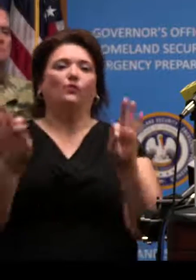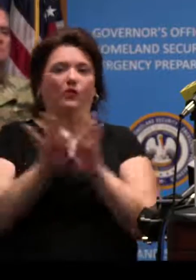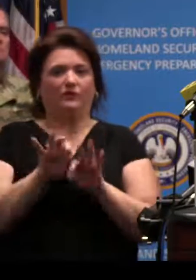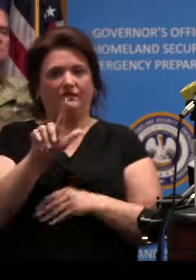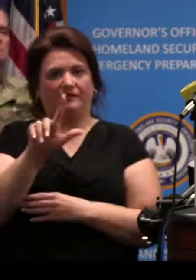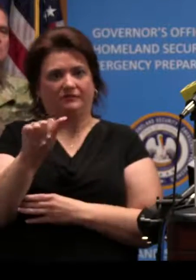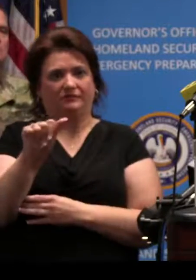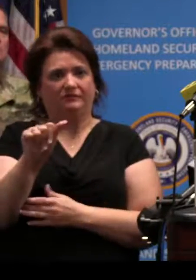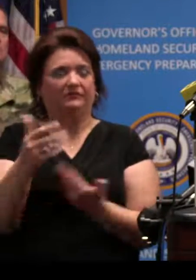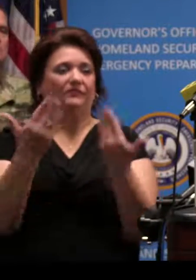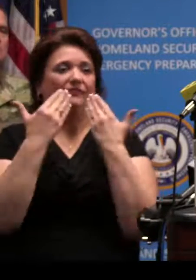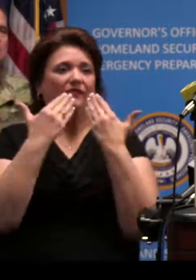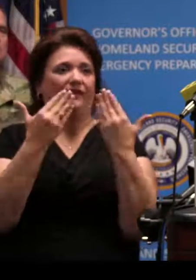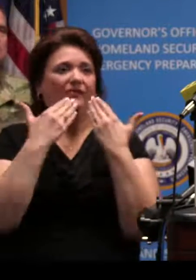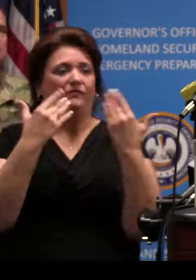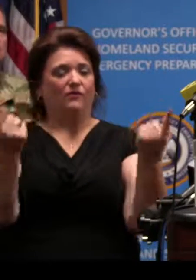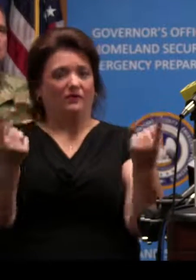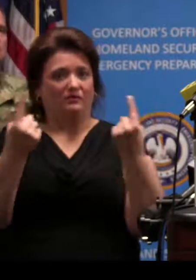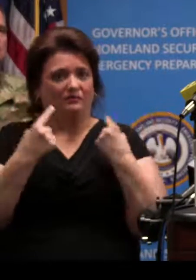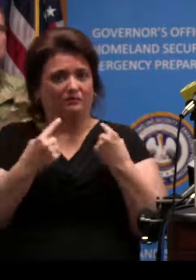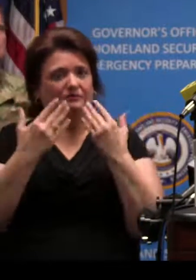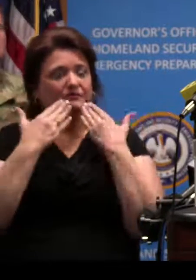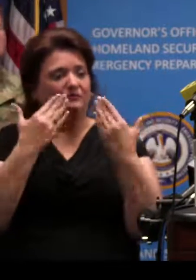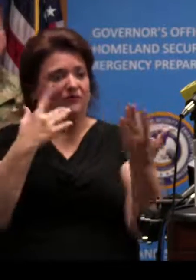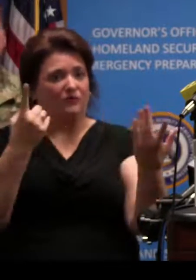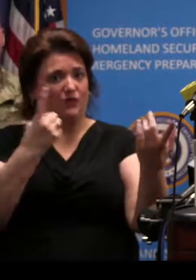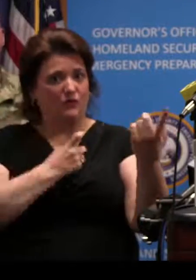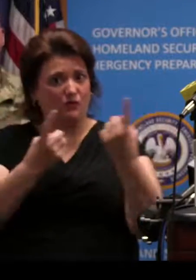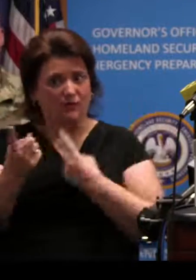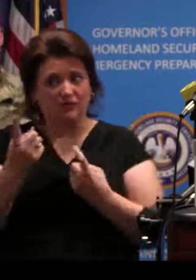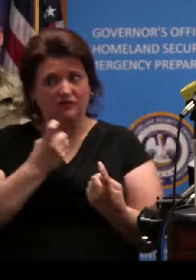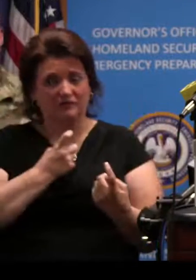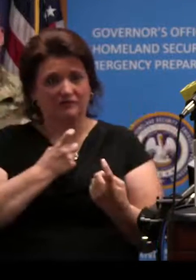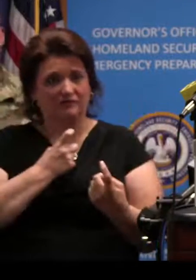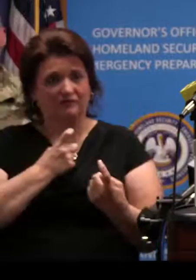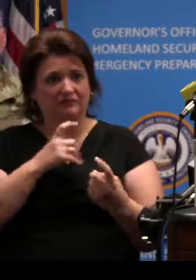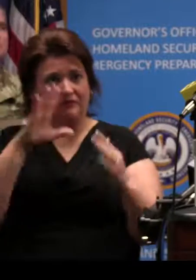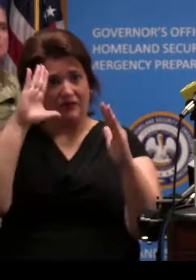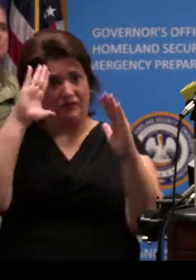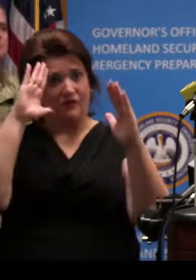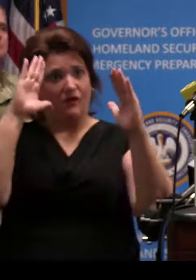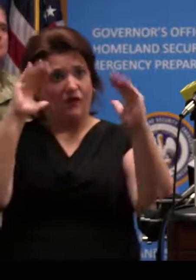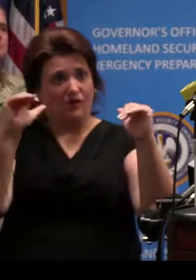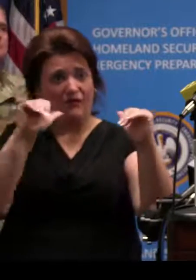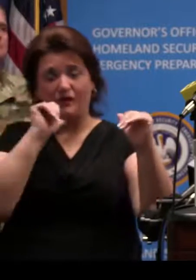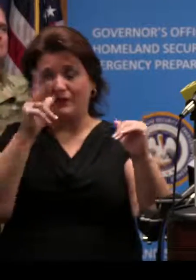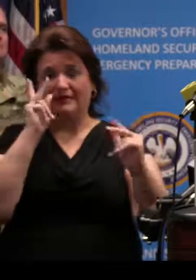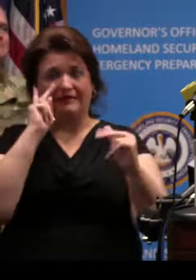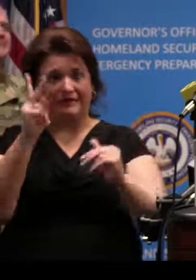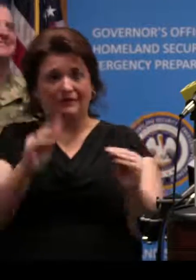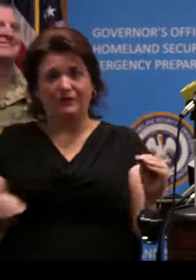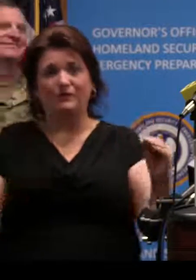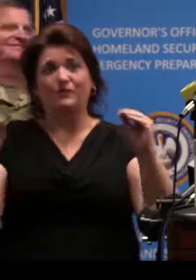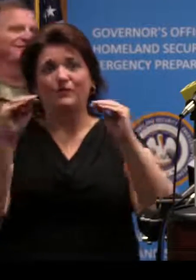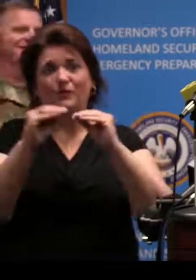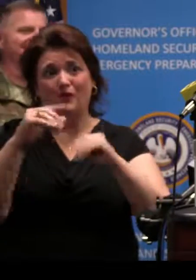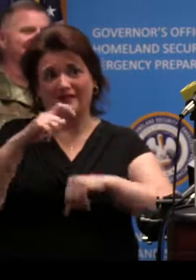to thank all of you for being here and for your questions and and and hopefully I won't be seeing you too many more times around this particular event but